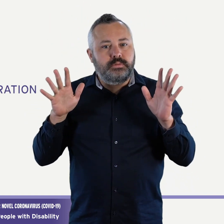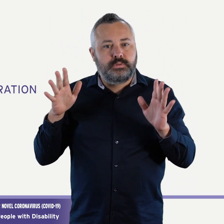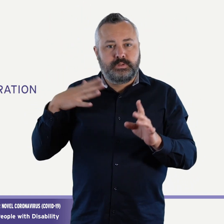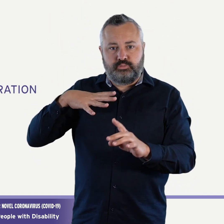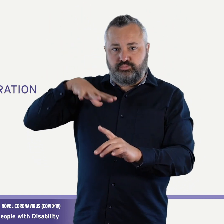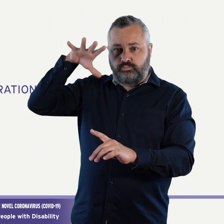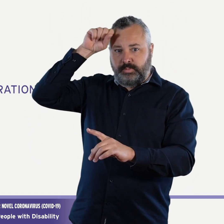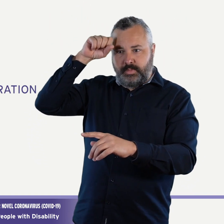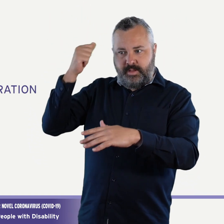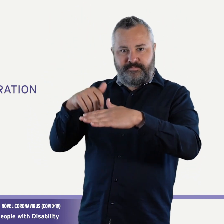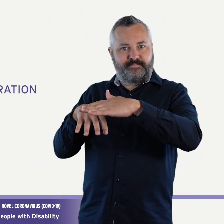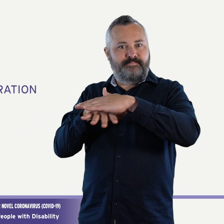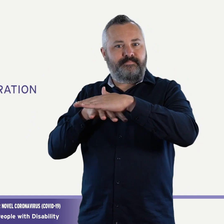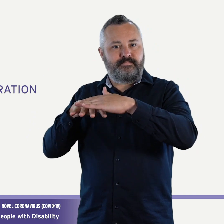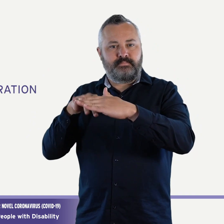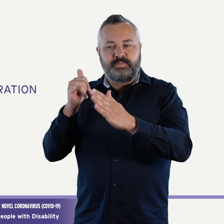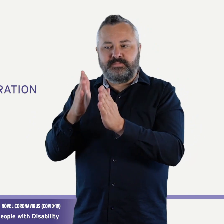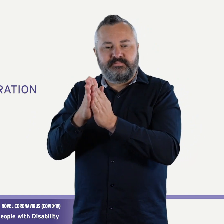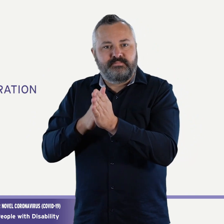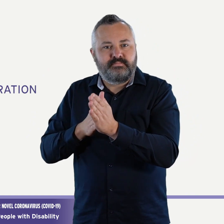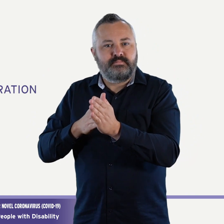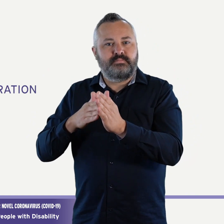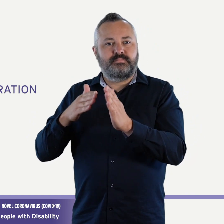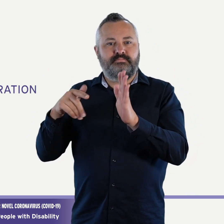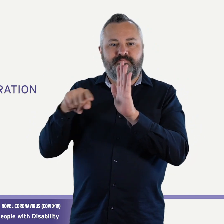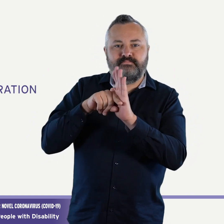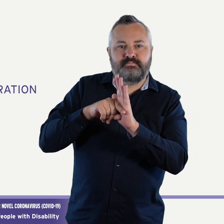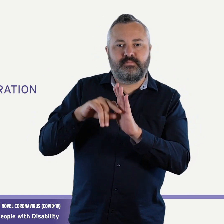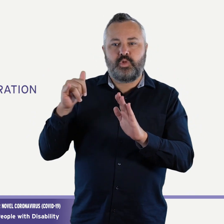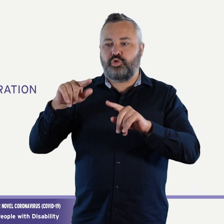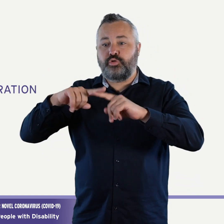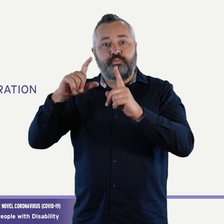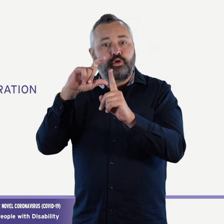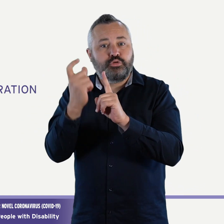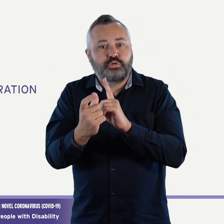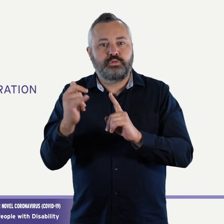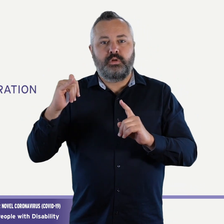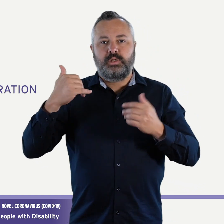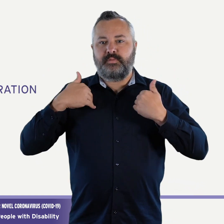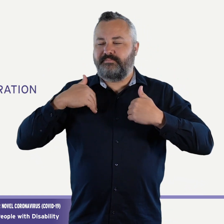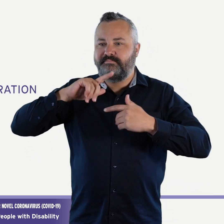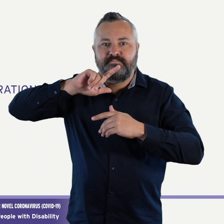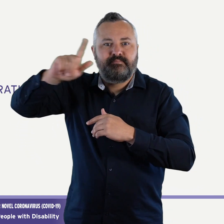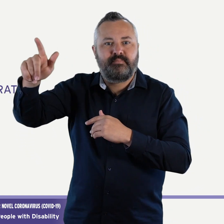focus in this plan and associated plans, with underlying disadvantage, cultural considerations, remoteness and -